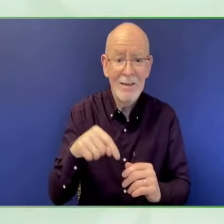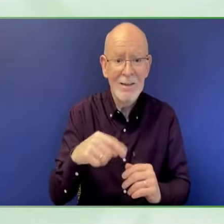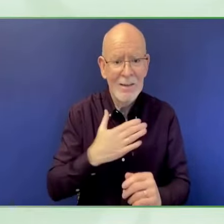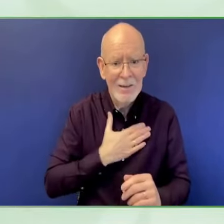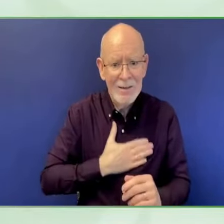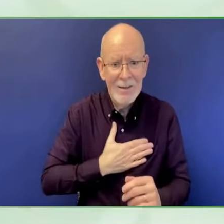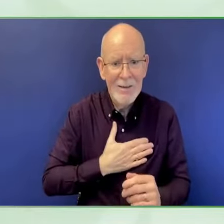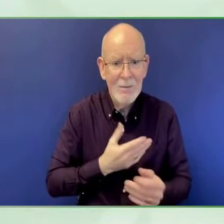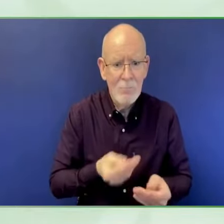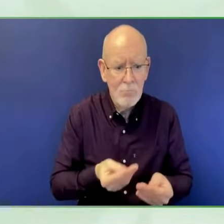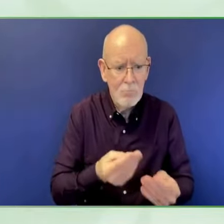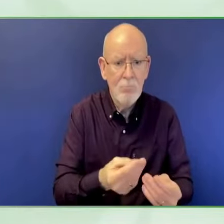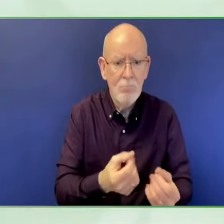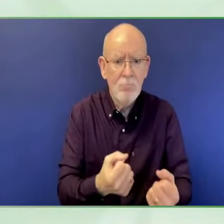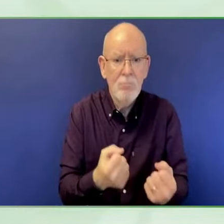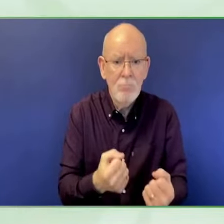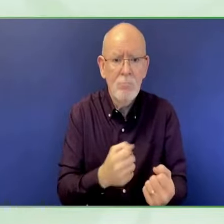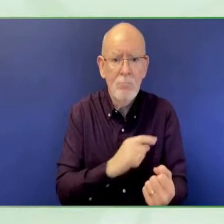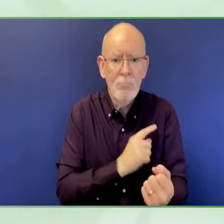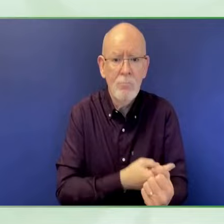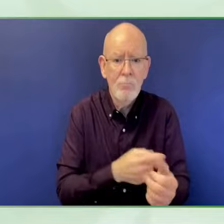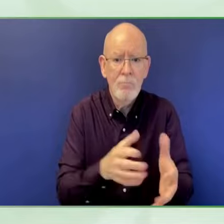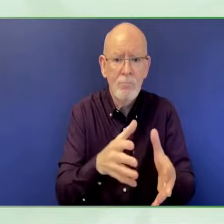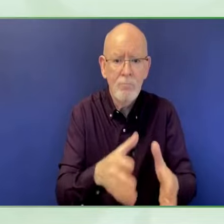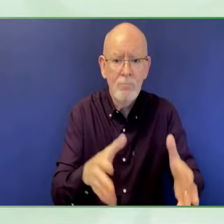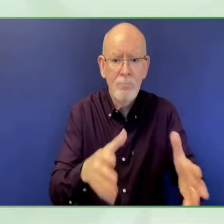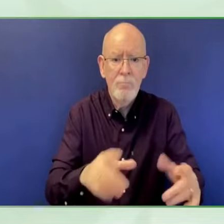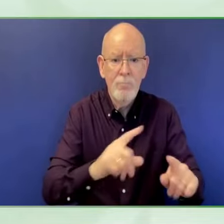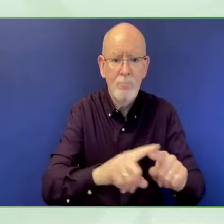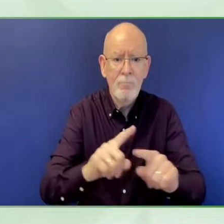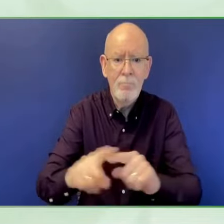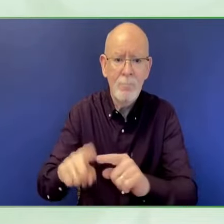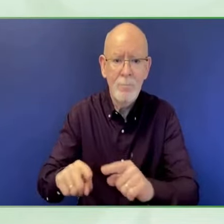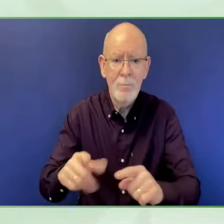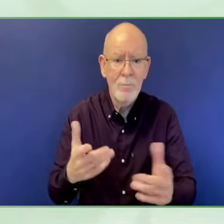understand what it means deinstitutionalisation, and many of